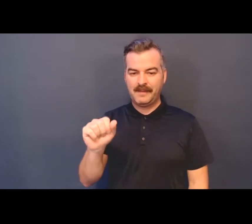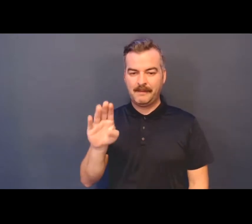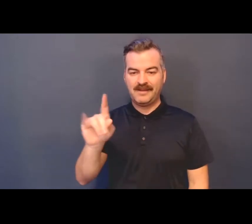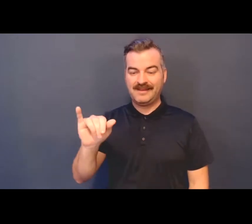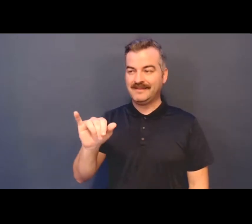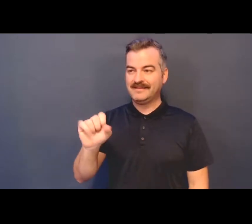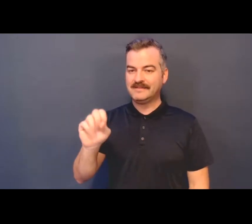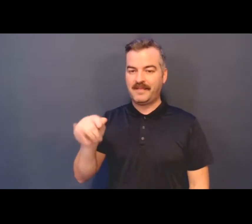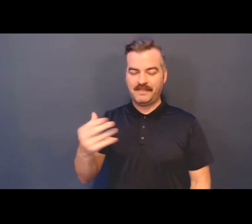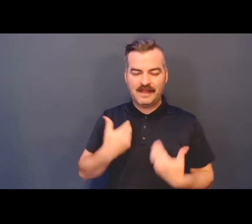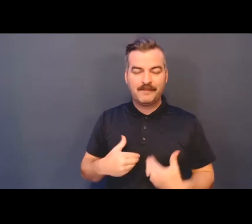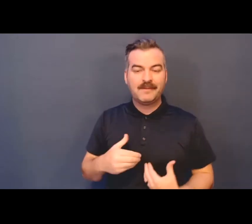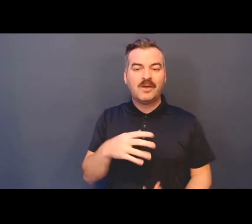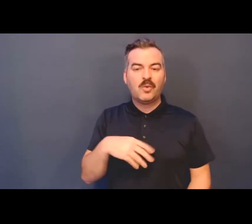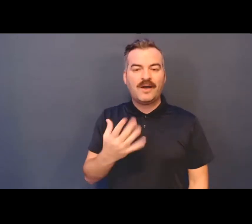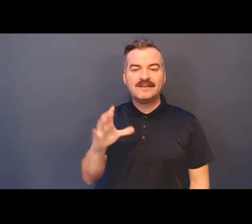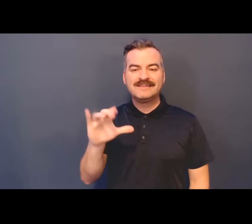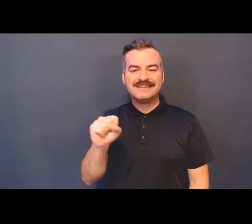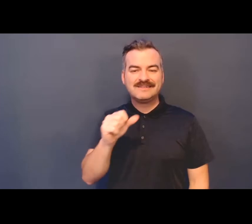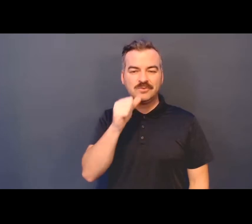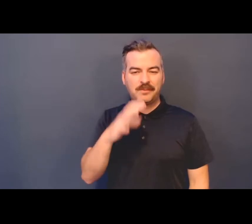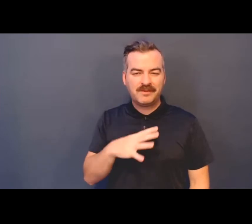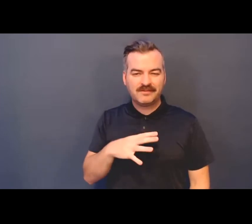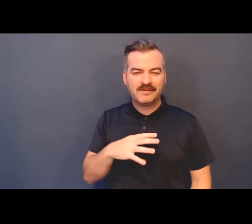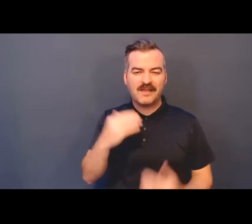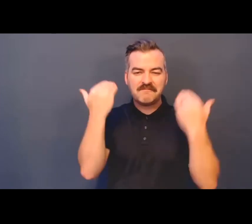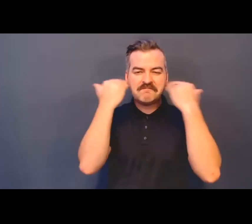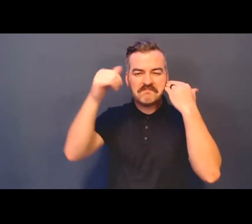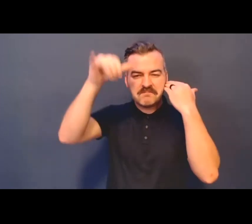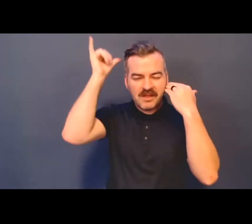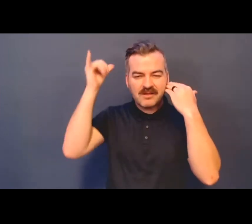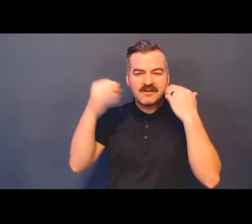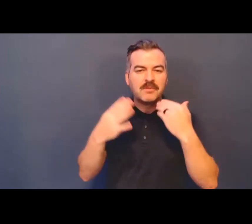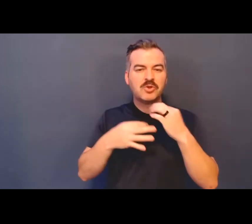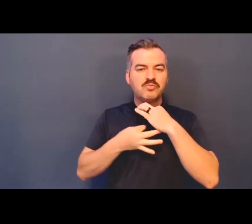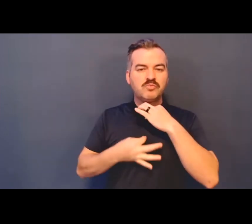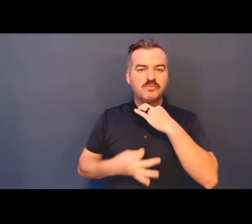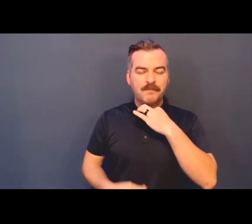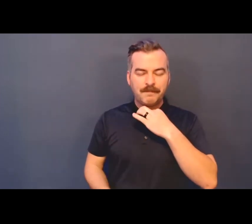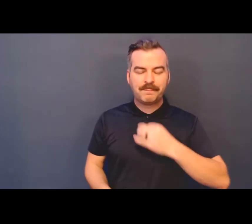says woman with short blonde hair wearing a blue button down shirt and on pictured in